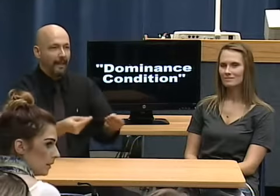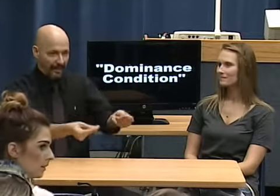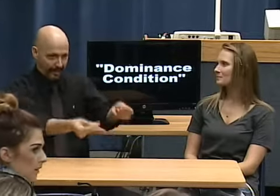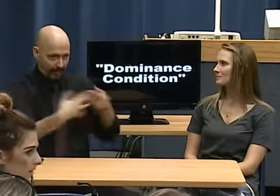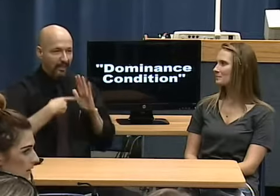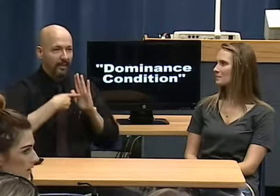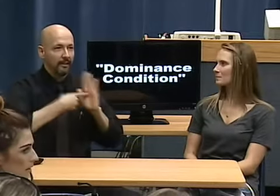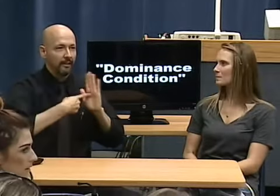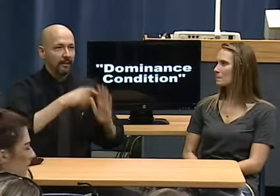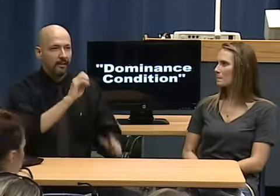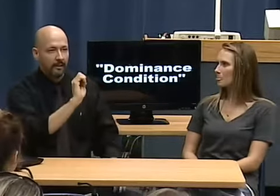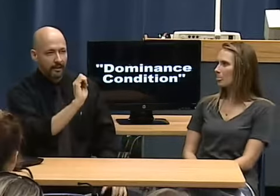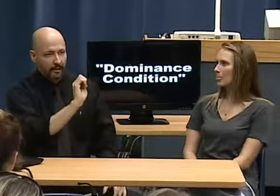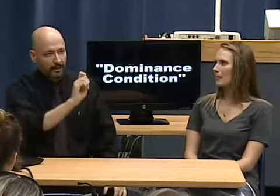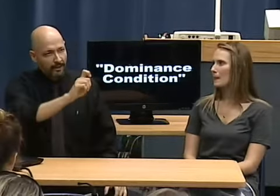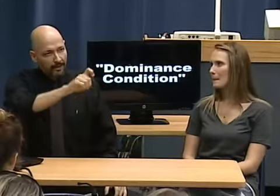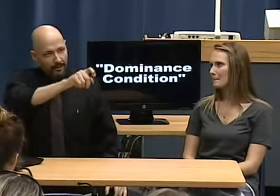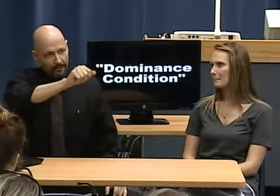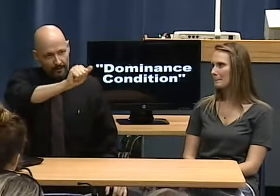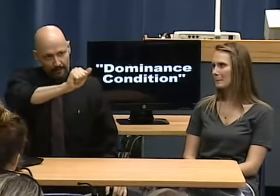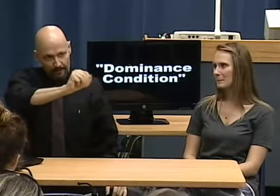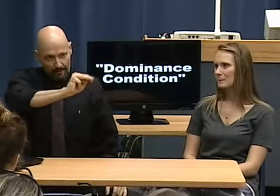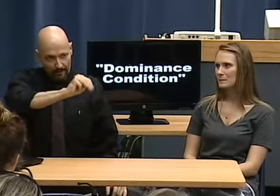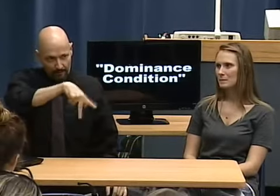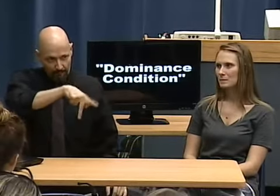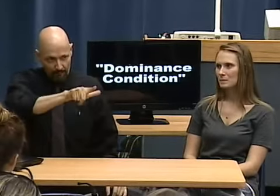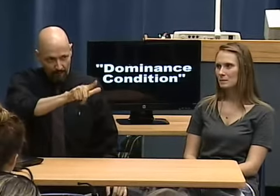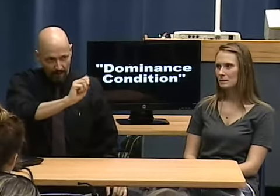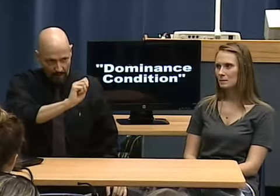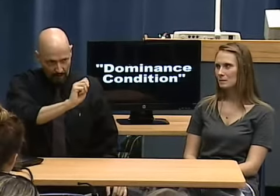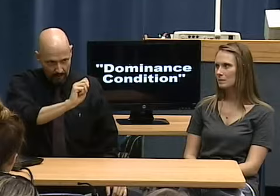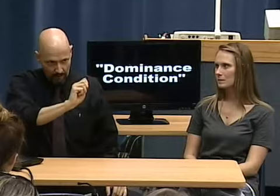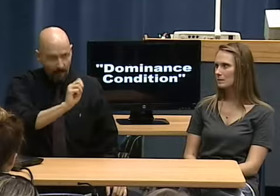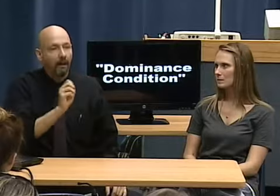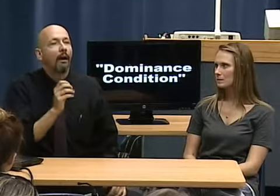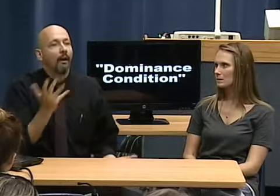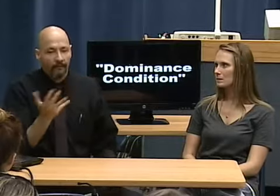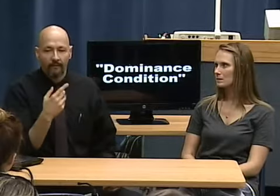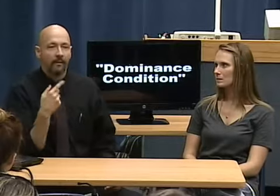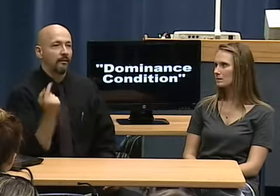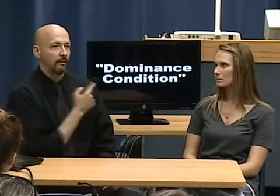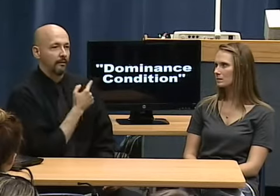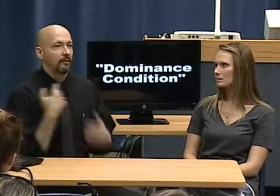Yes, give me an example... E-X-A-M-P-L-E ...of Dominance Condition.